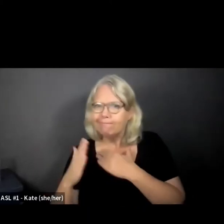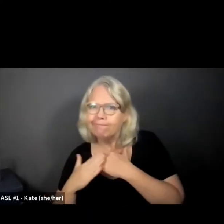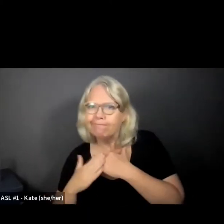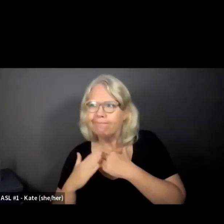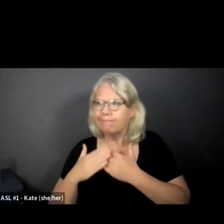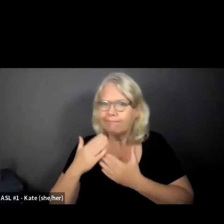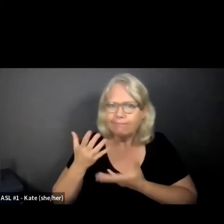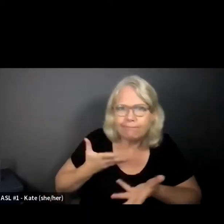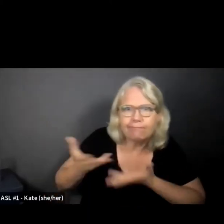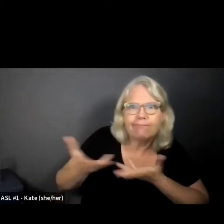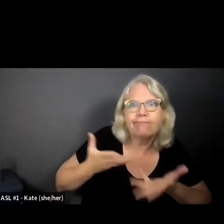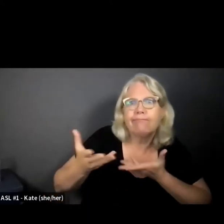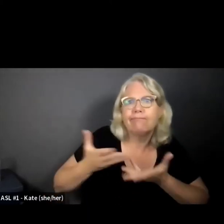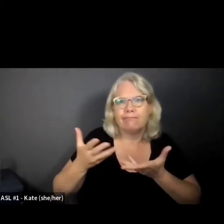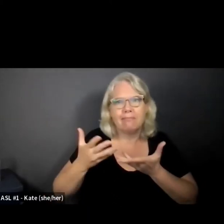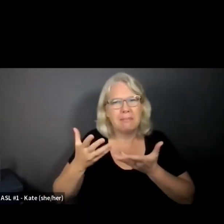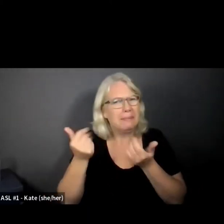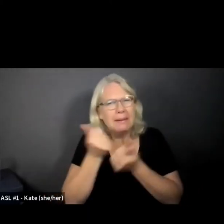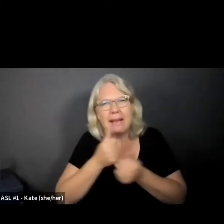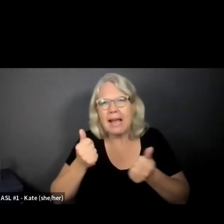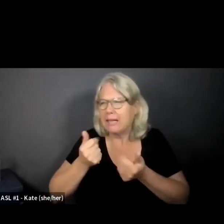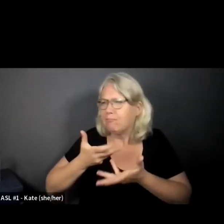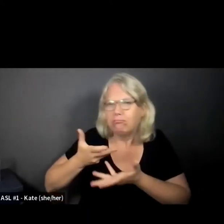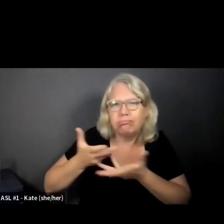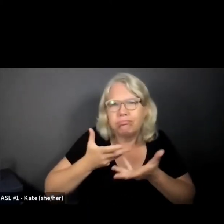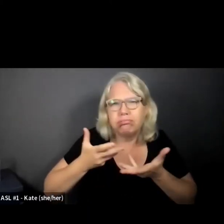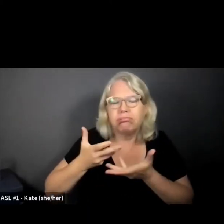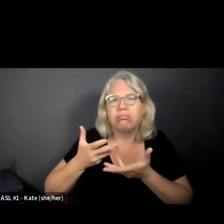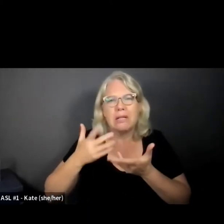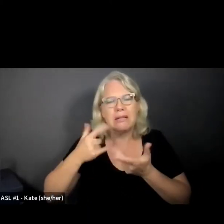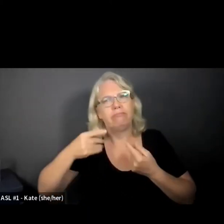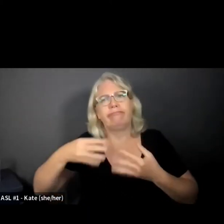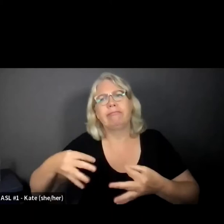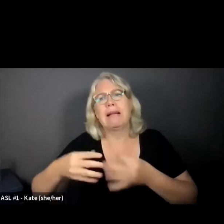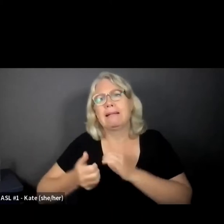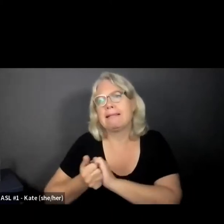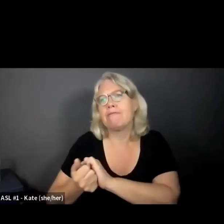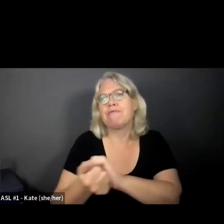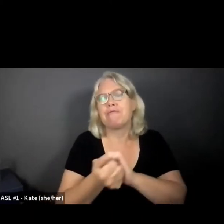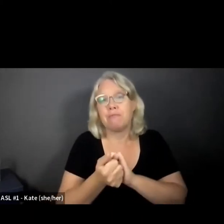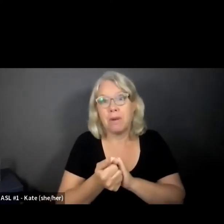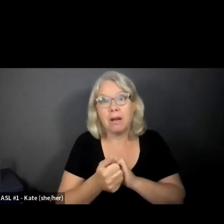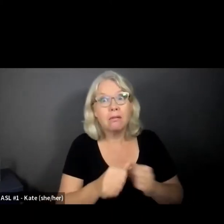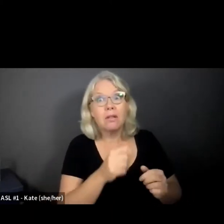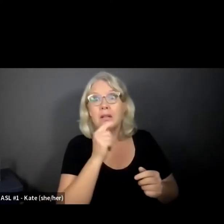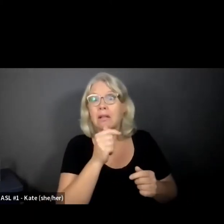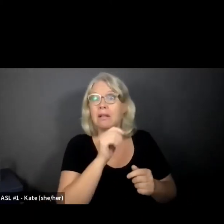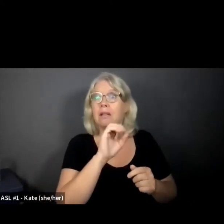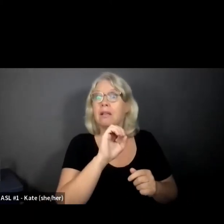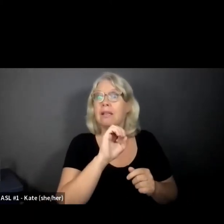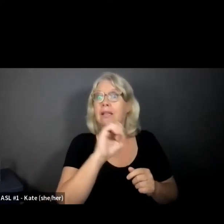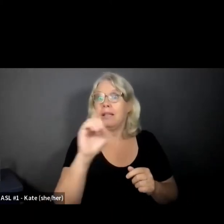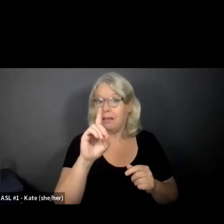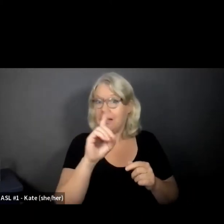AND I THANK OUR EXECUTIVE DIRECTOR ROBERT LATTANZIO FOR THE INCREDIBLE WORKING RELATIONSHIP,